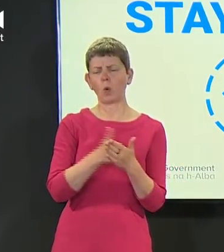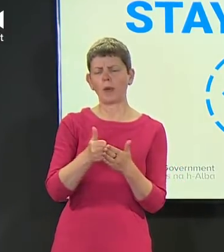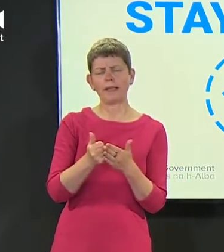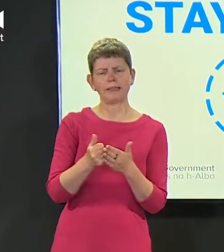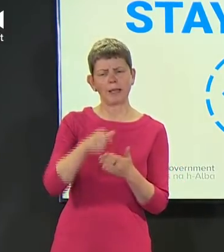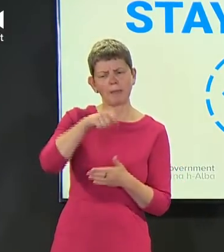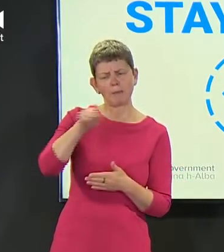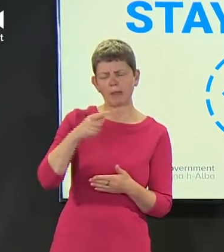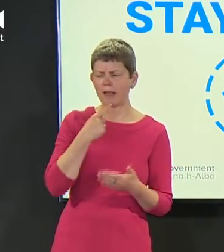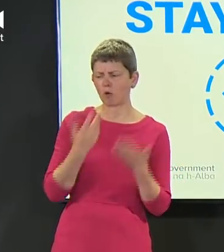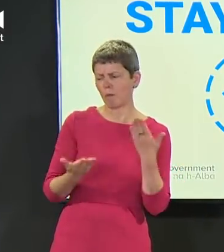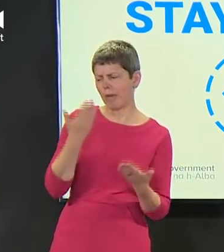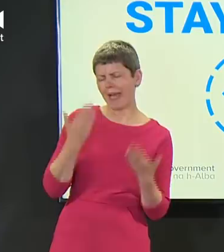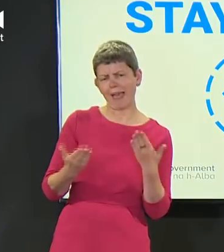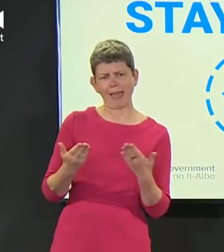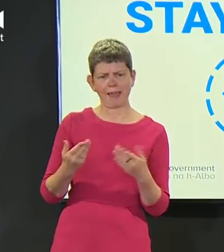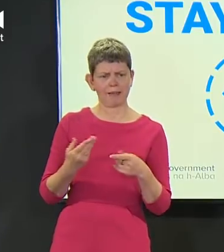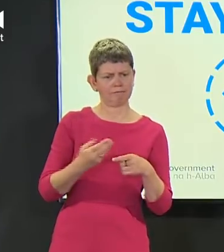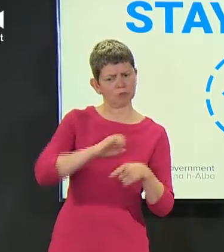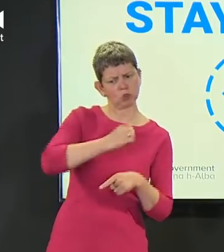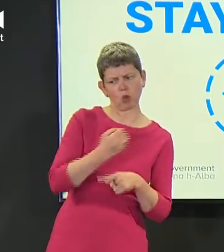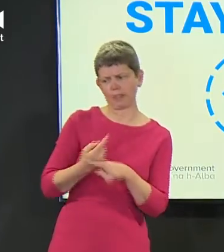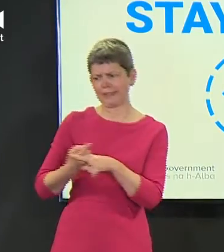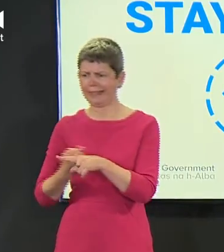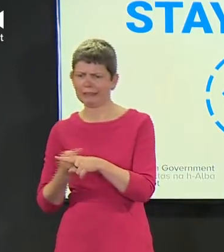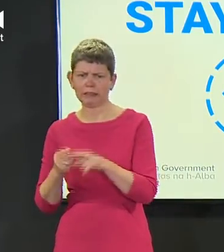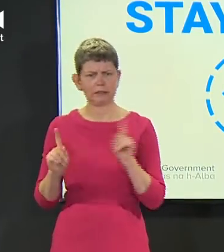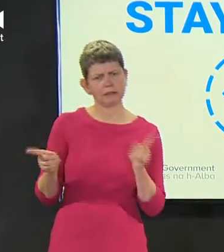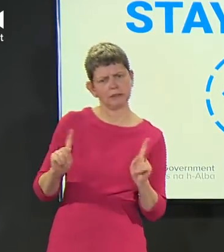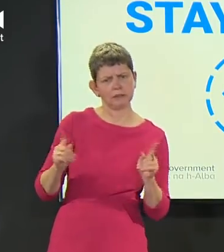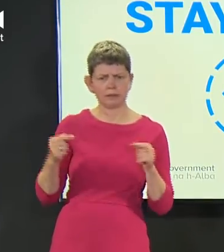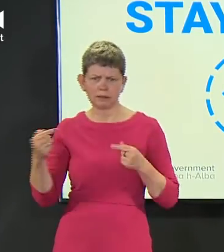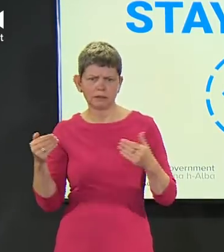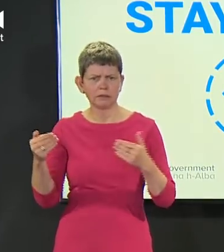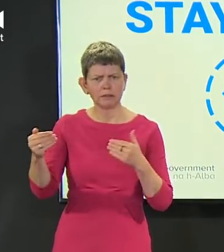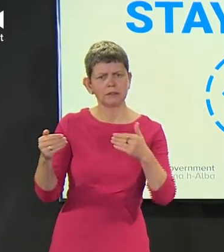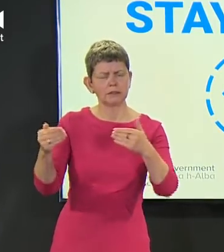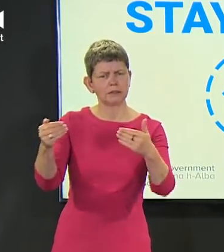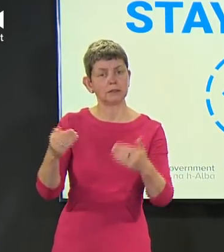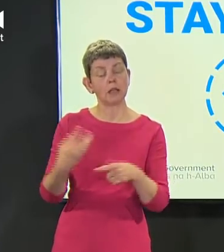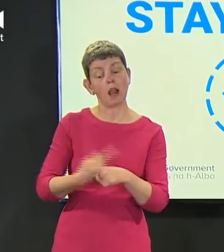generally there were variations in this last time about two weeks behind england and we actually